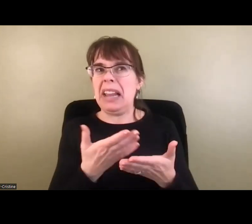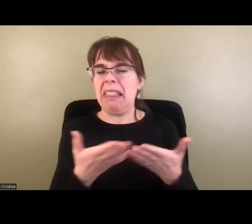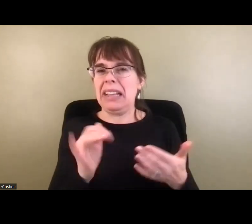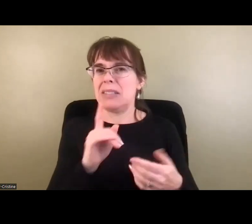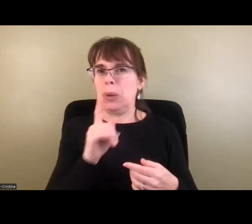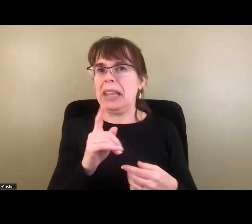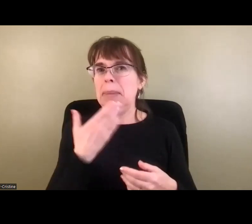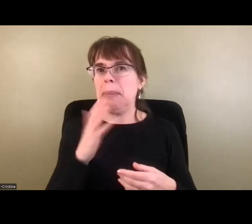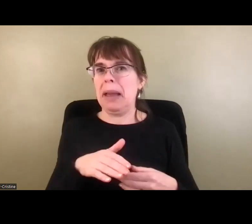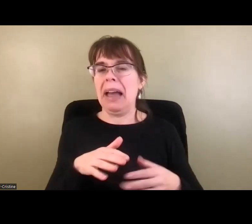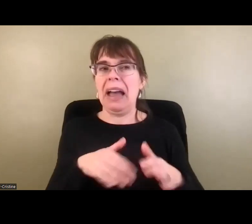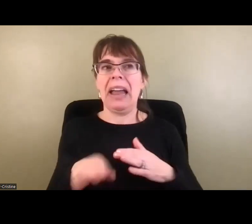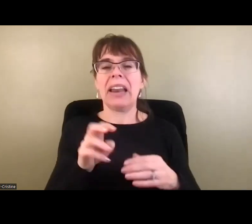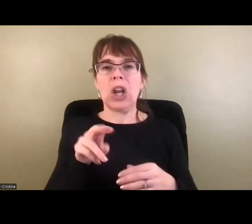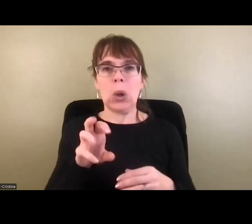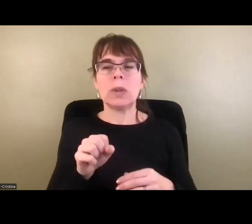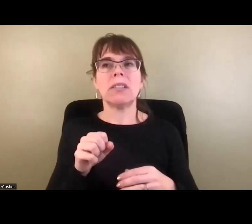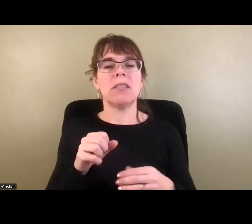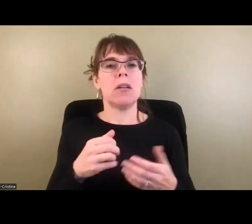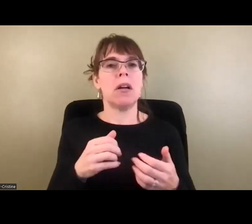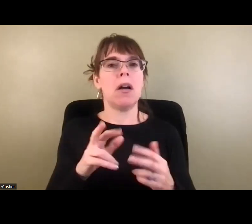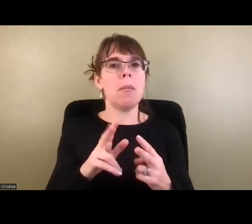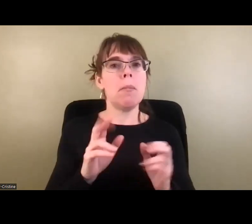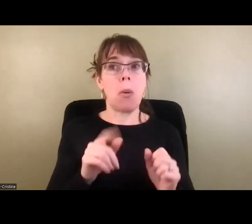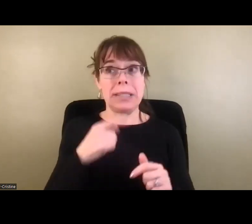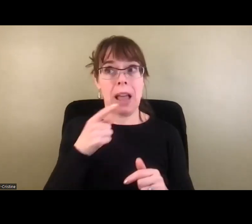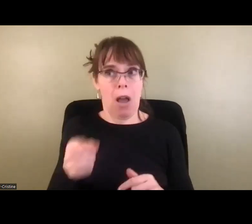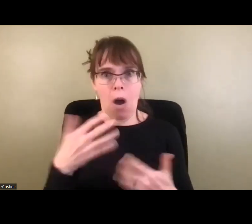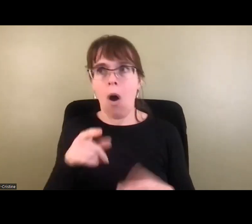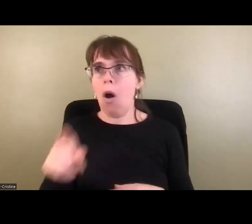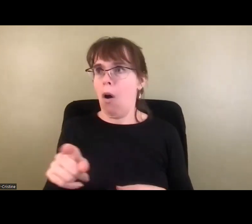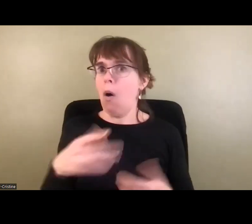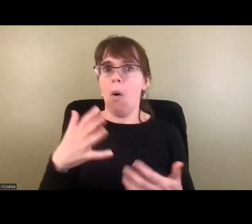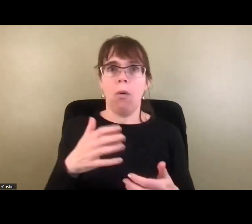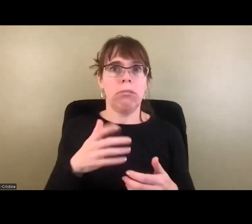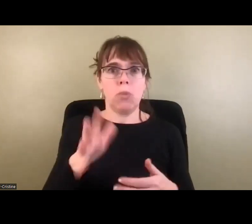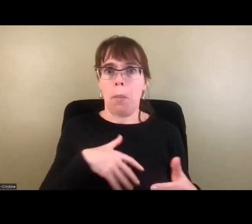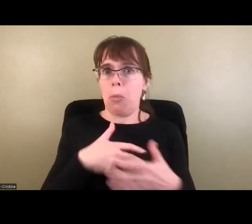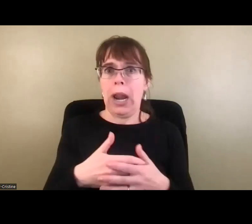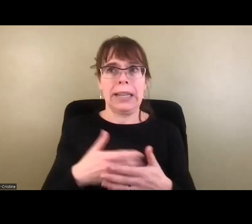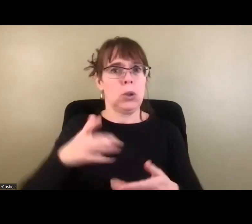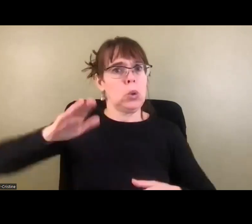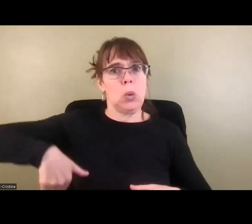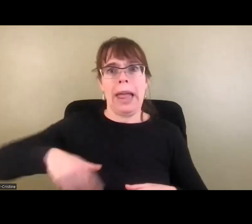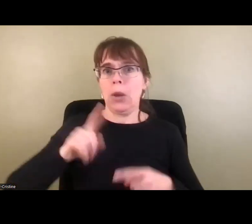Many of them will either say that you're farther along than you are, so it's too late for you to get an abortion, if that's what you want.